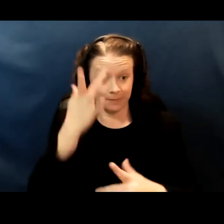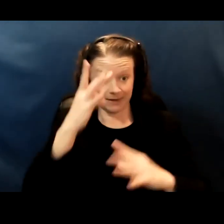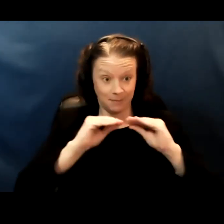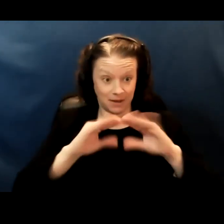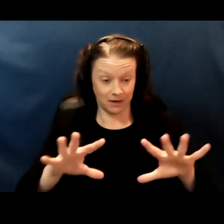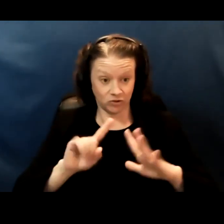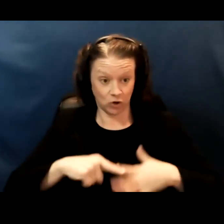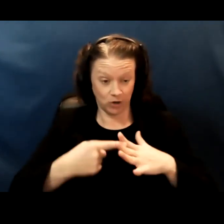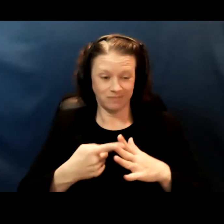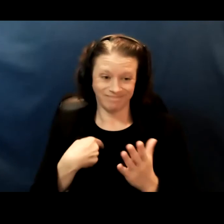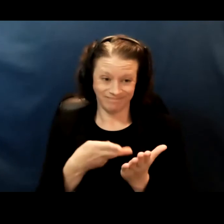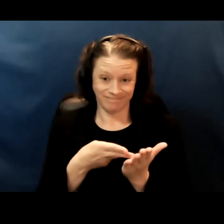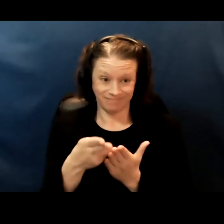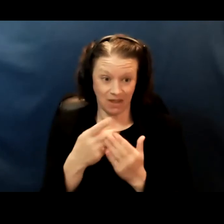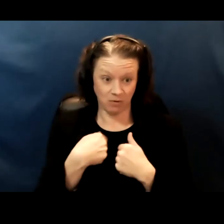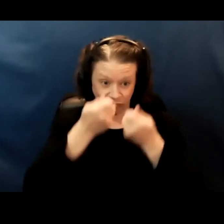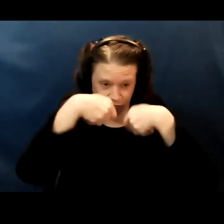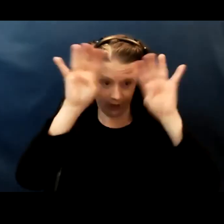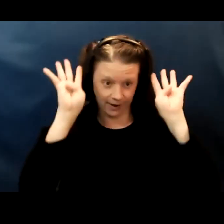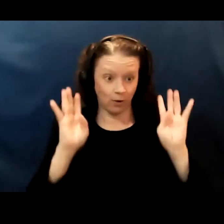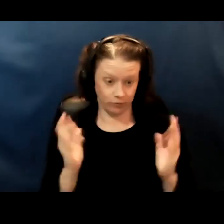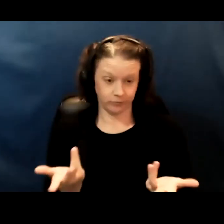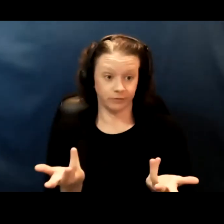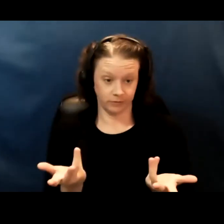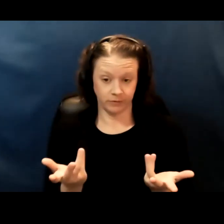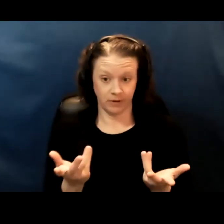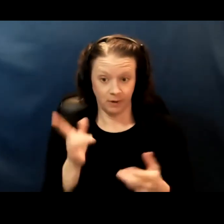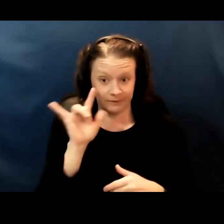be honest. I was freaking out. It was like all the progress